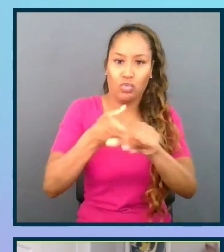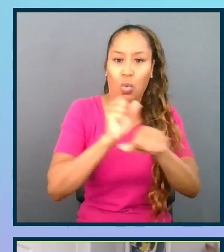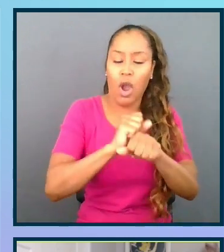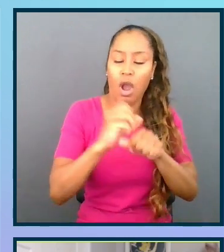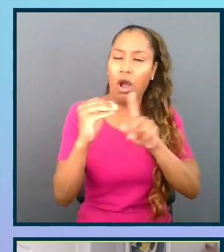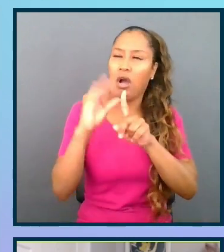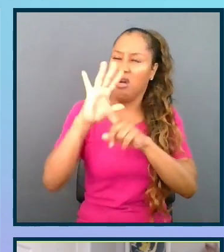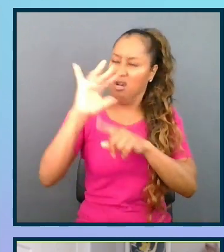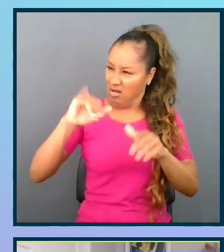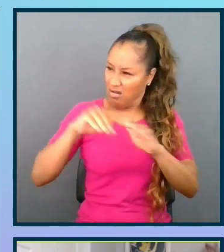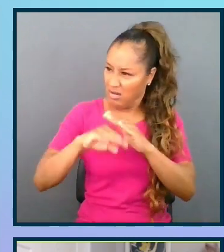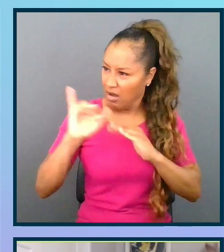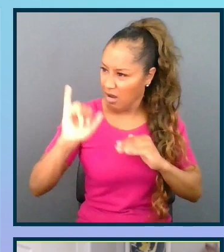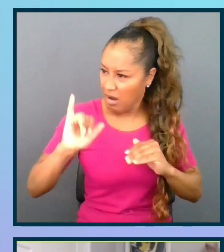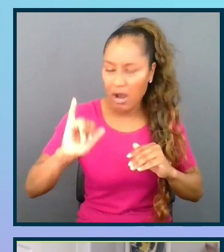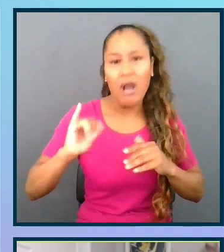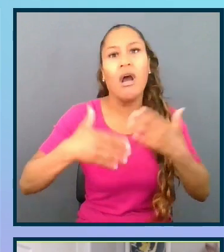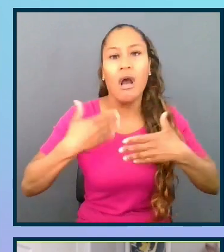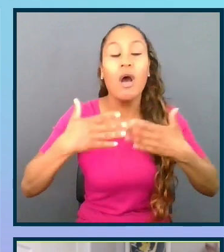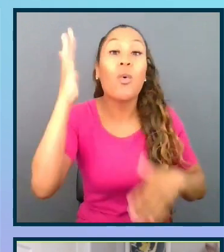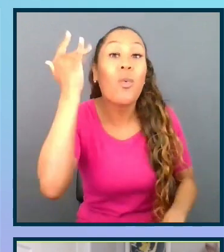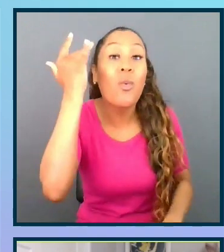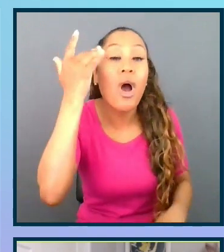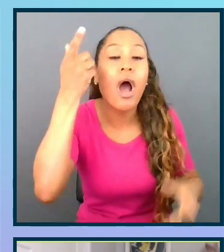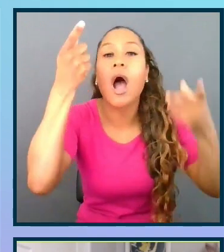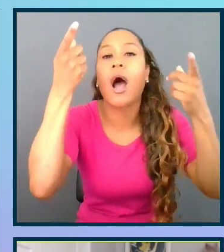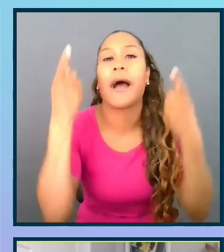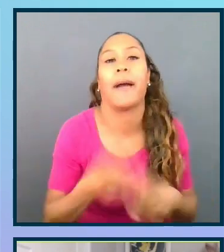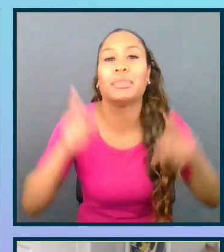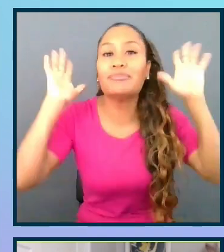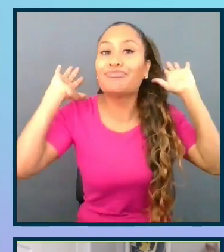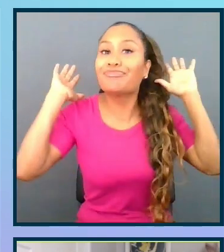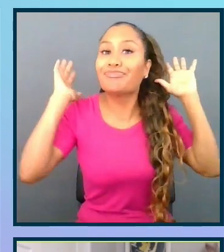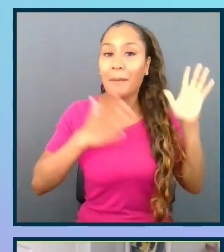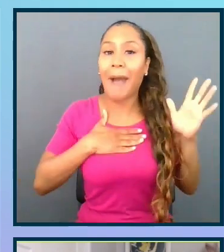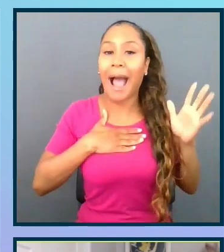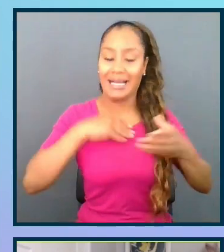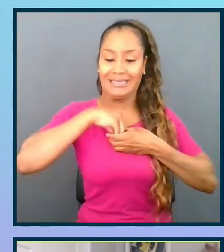And largely because of coincidence and my personal interest.